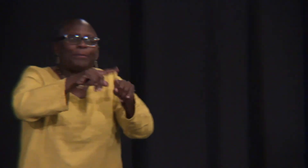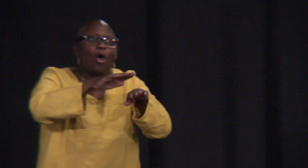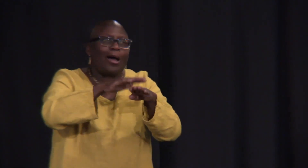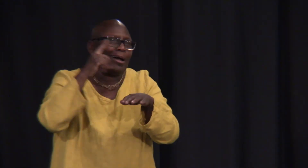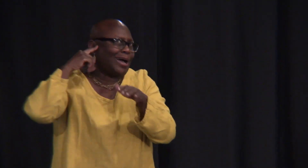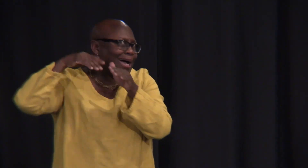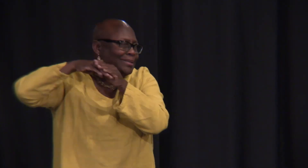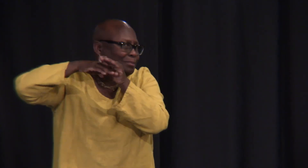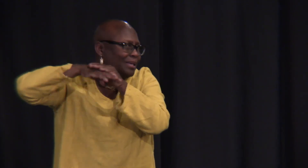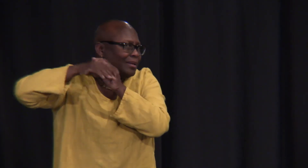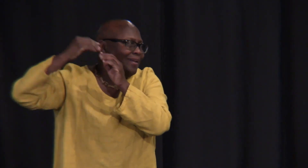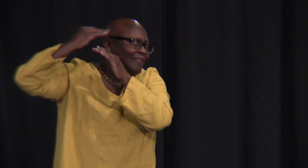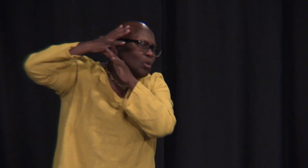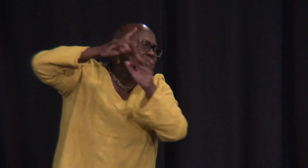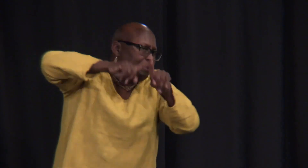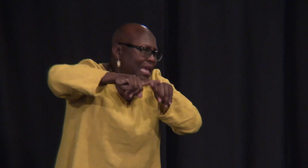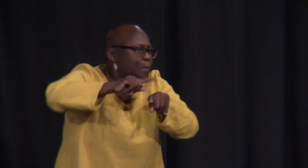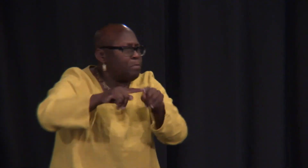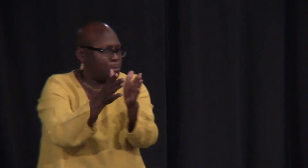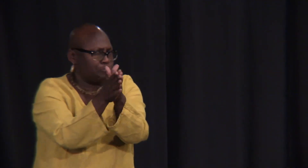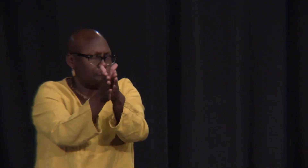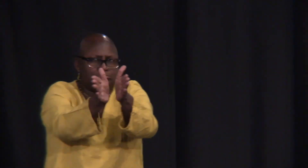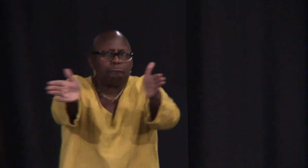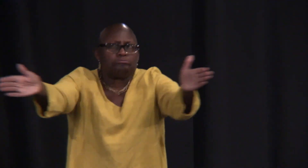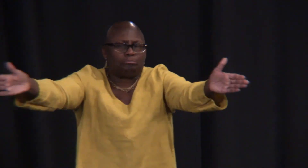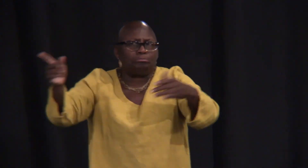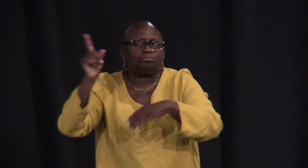The eyes move back and forth throughout the sentence.